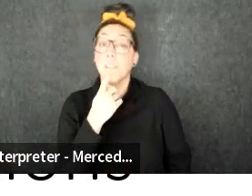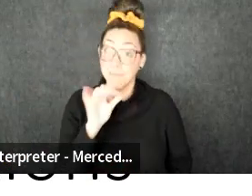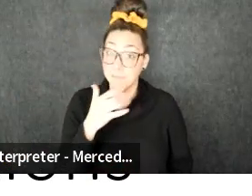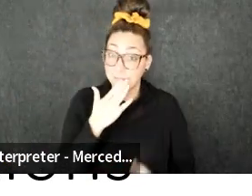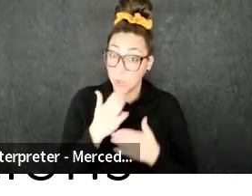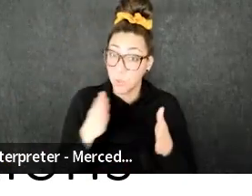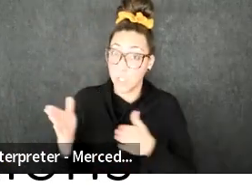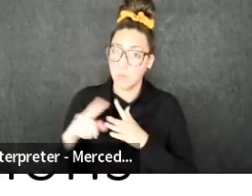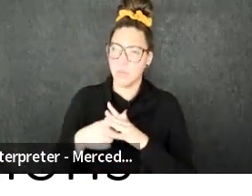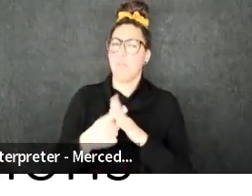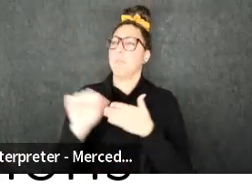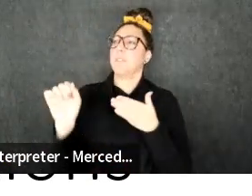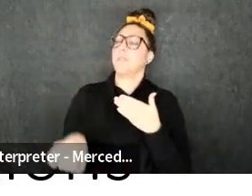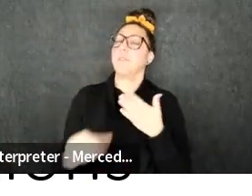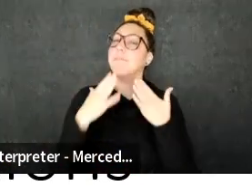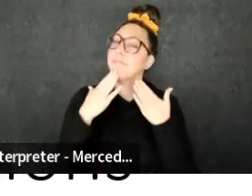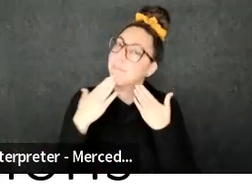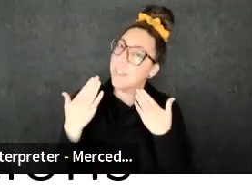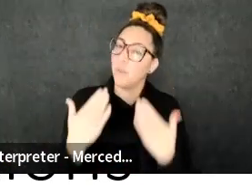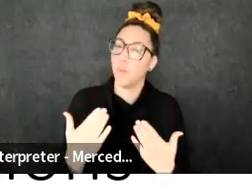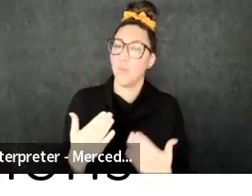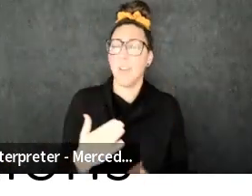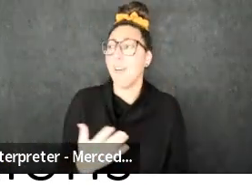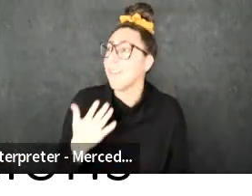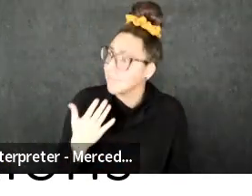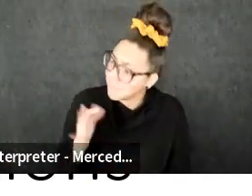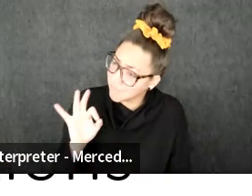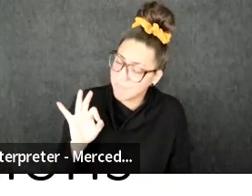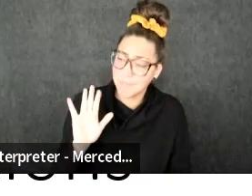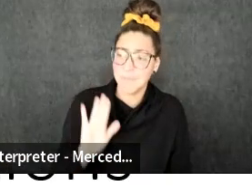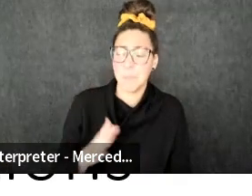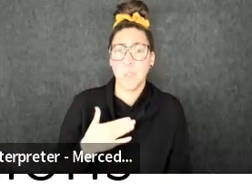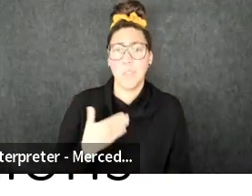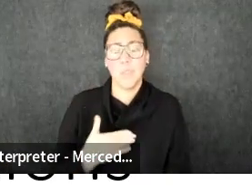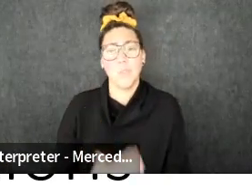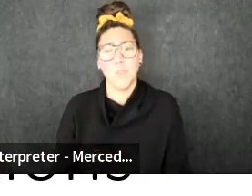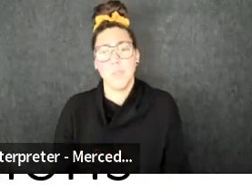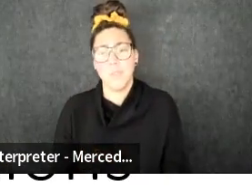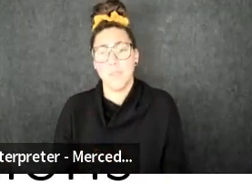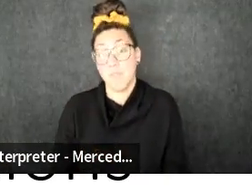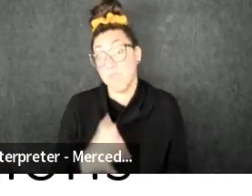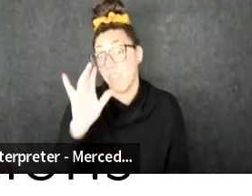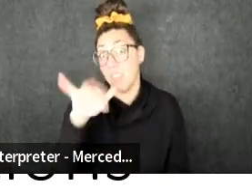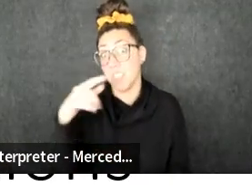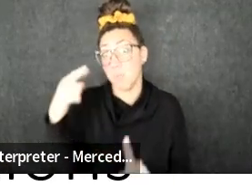So thank you Good. I'm glad to hear that. And that's an important point, right? I am in social work.